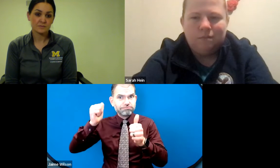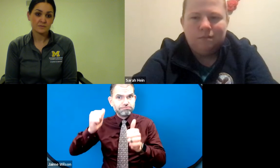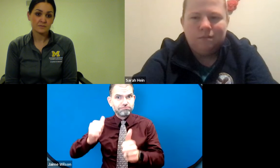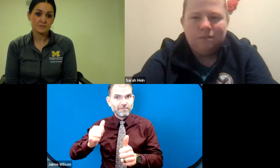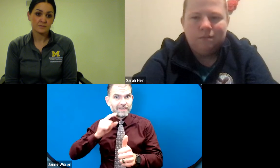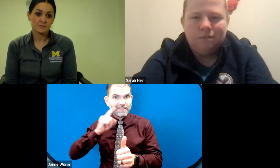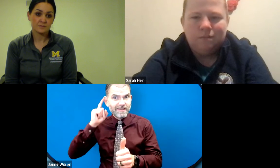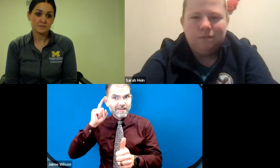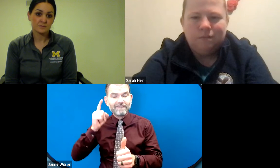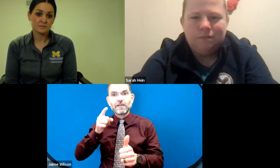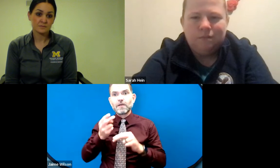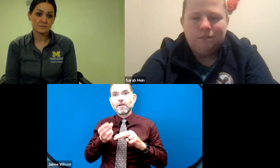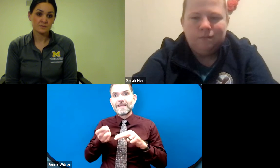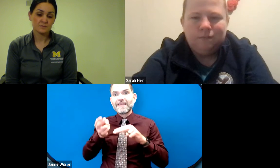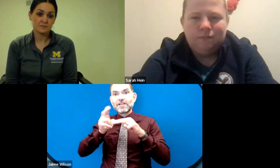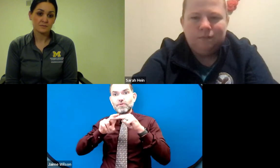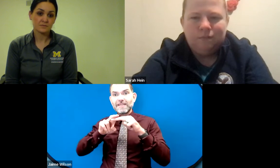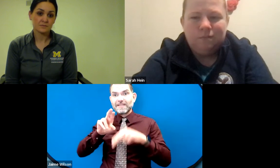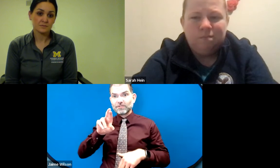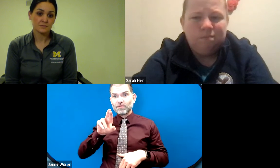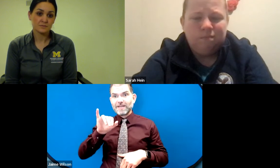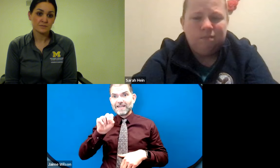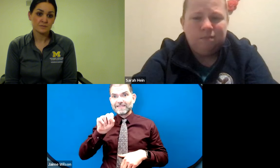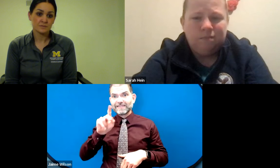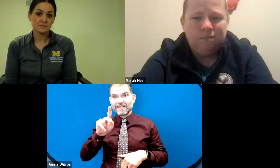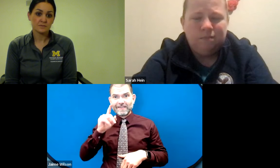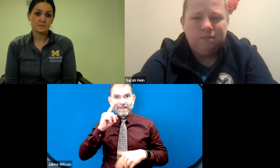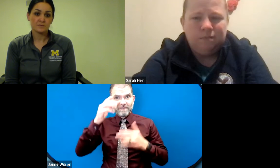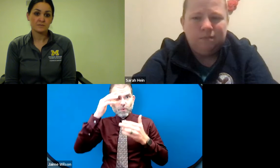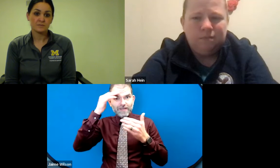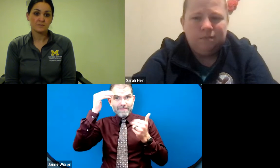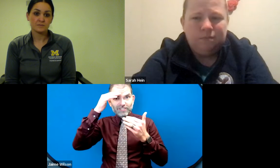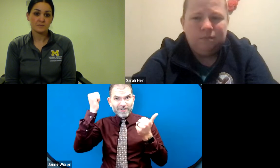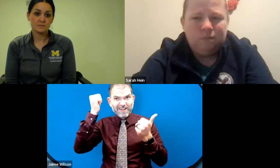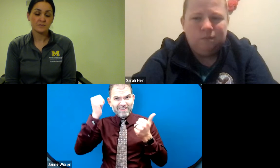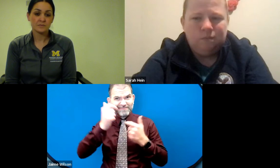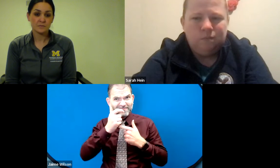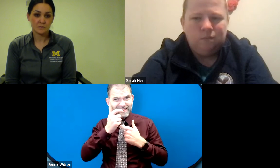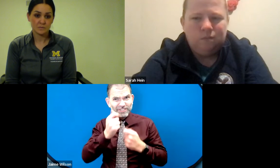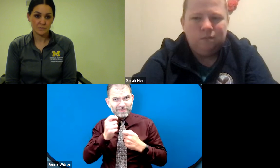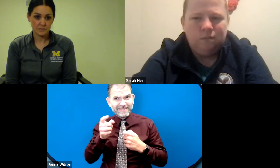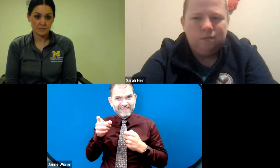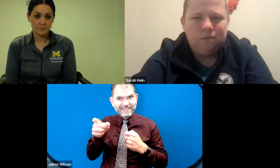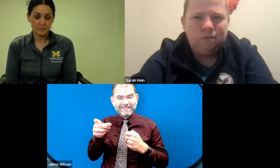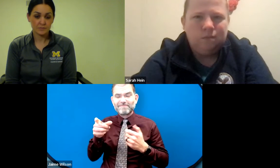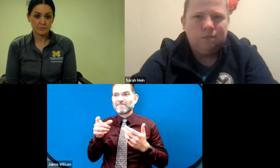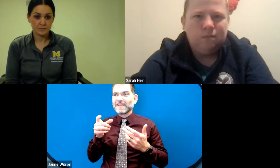ASL Interpreter: populations who are late deafened. ASL Interpreter: have an increased risk for dementia.